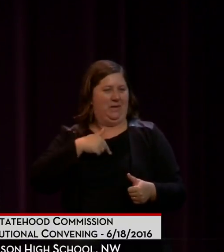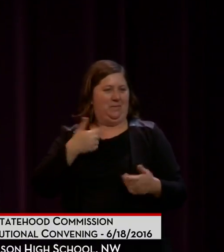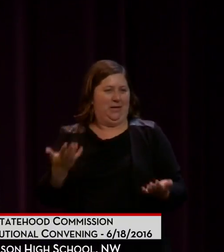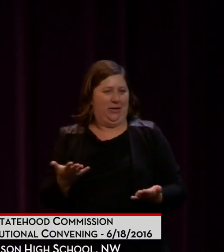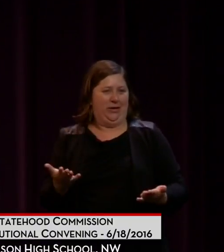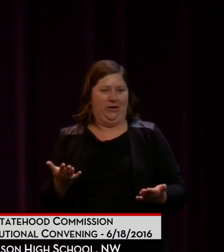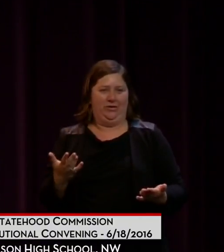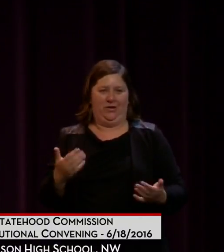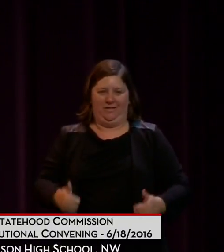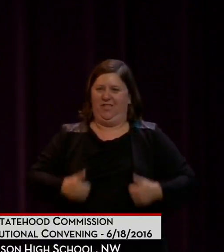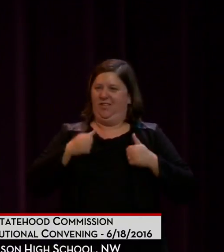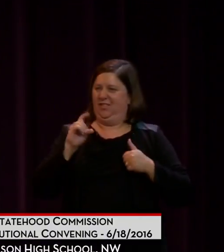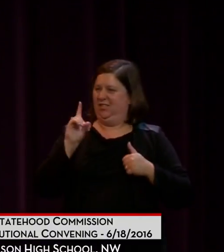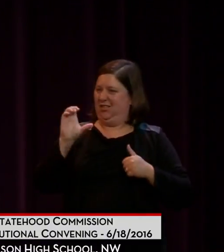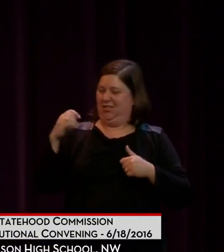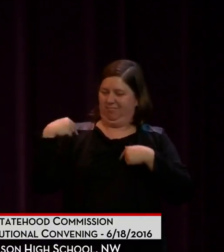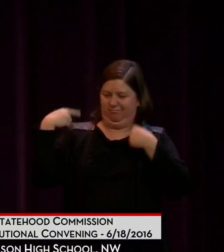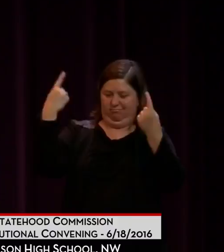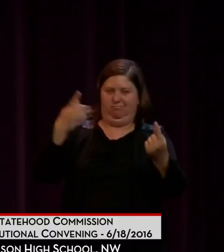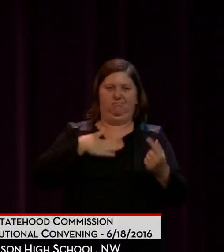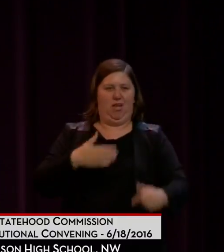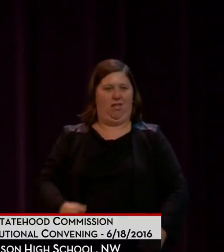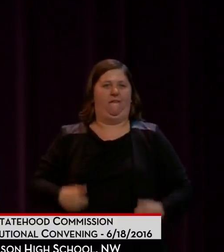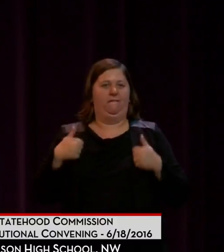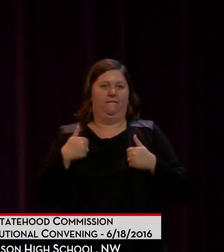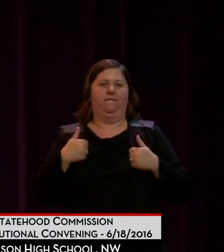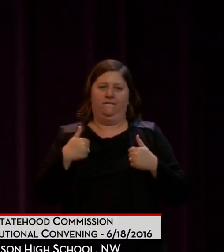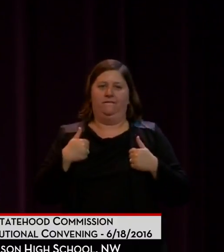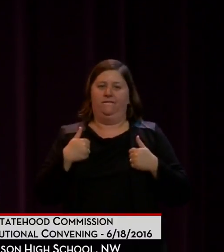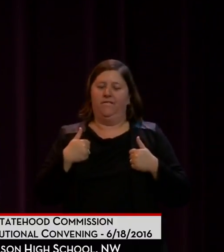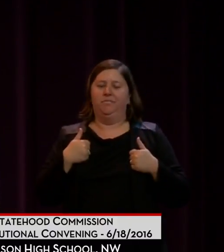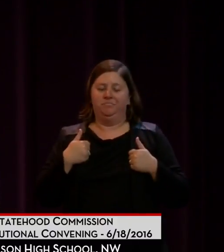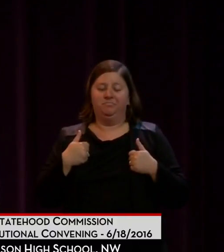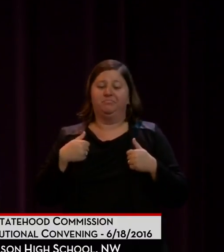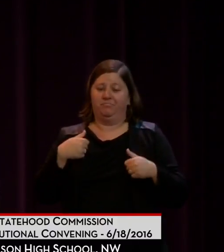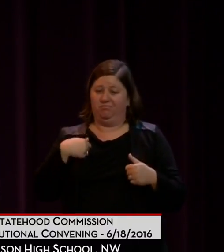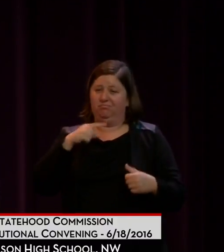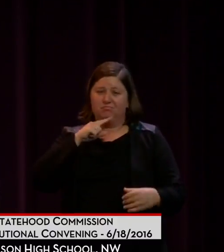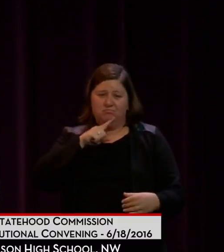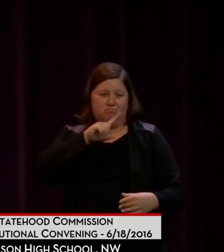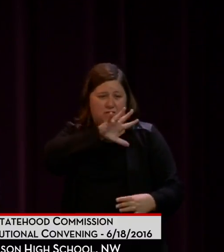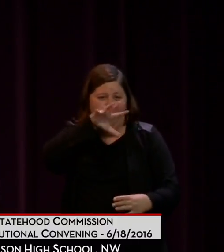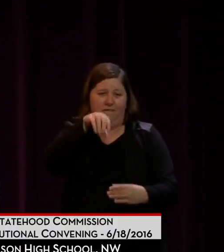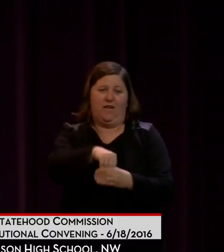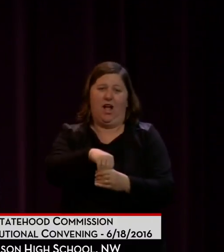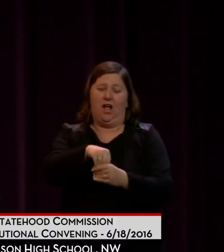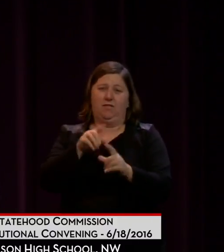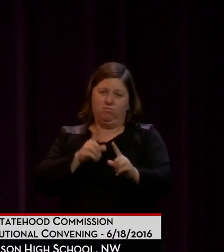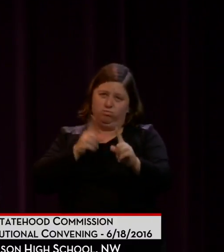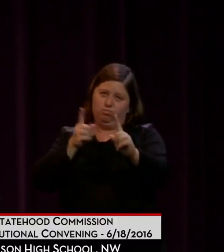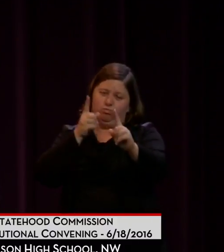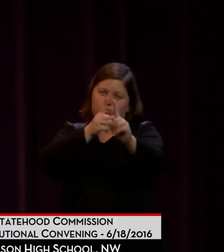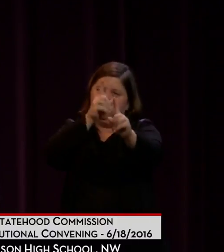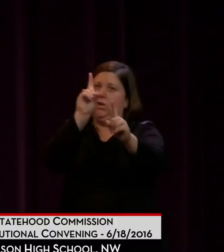RESIDENT OF THE DISTRICT OF COLUMBIA AND A PERSON WHO HAS BEEN INVOLVED IN THE EFFORT FOR STATEHOOD FOR A WHILE.